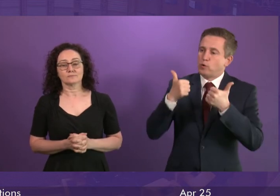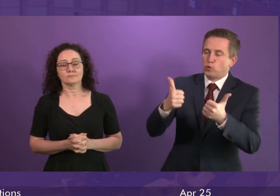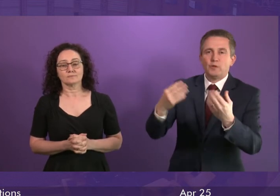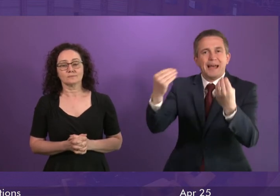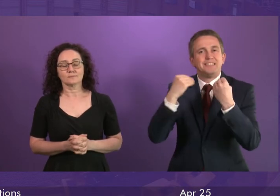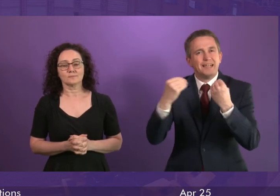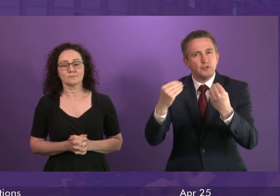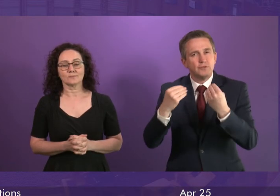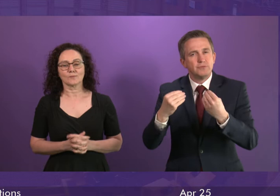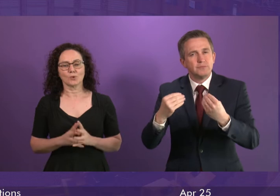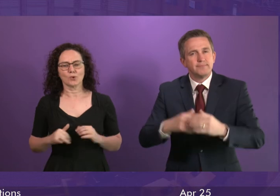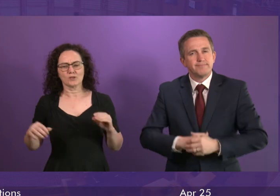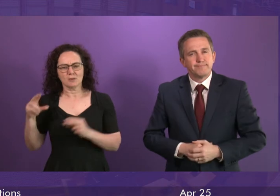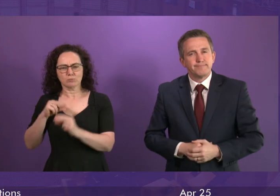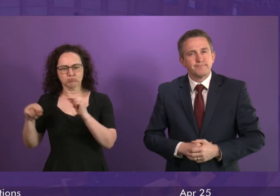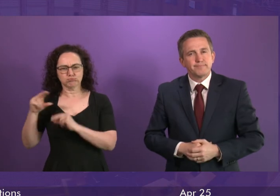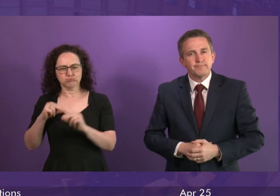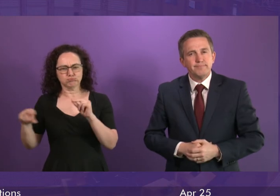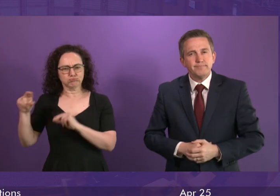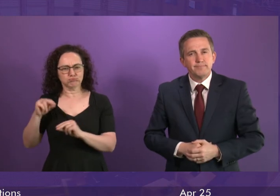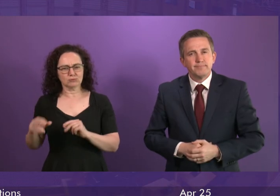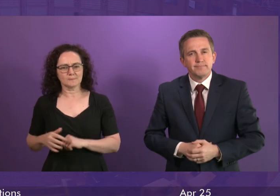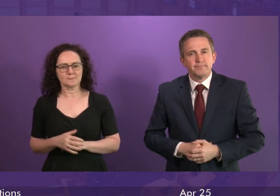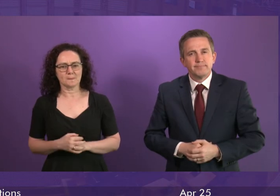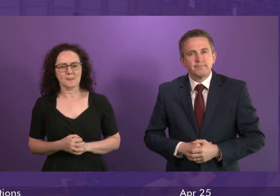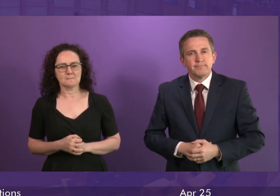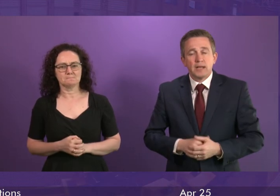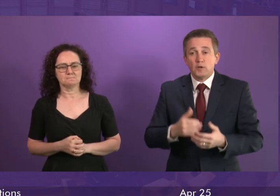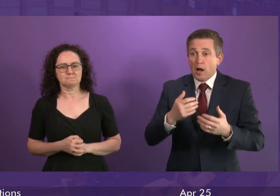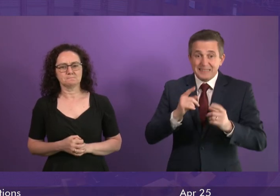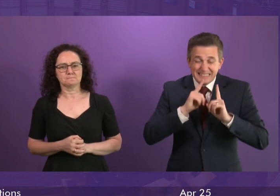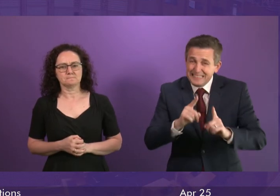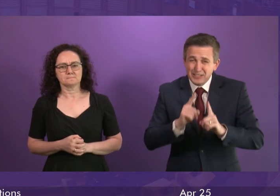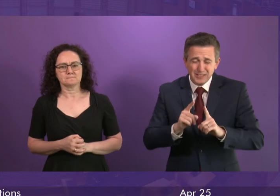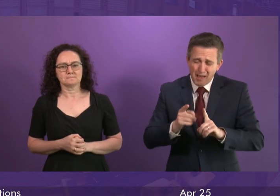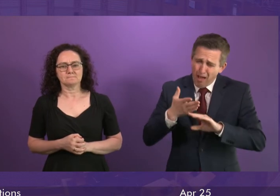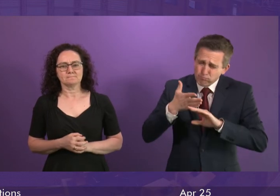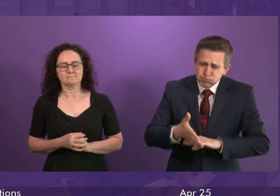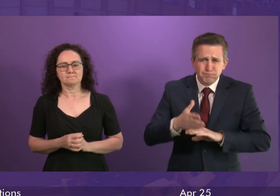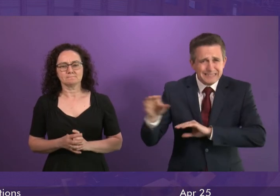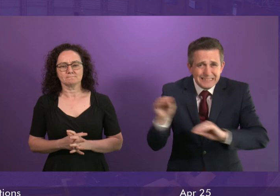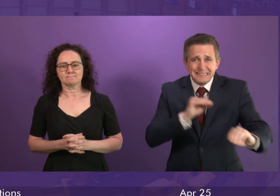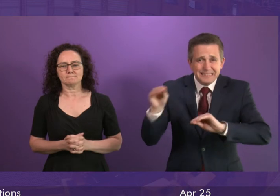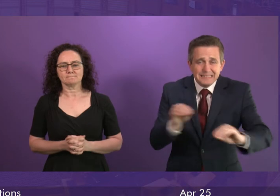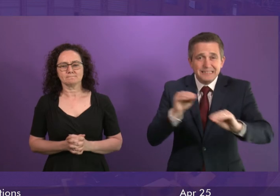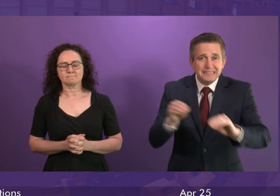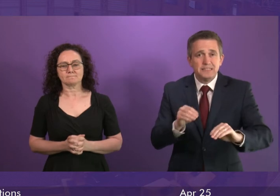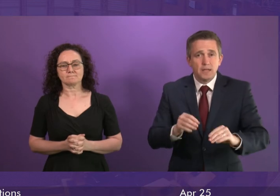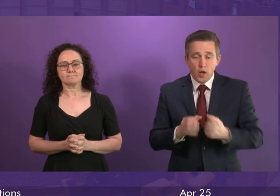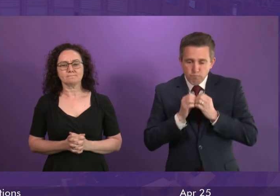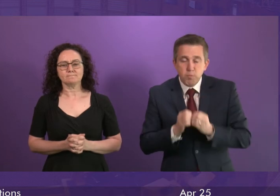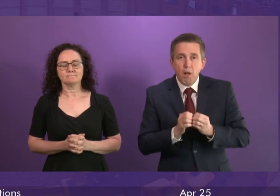Despite the best efforts of our teachers and despite the hard work of our pupils, a whole